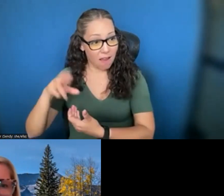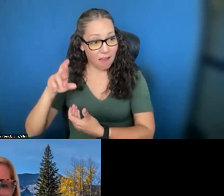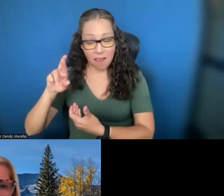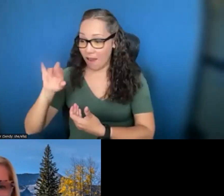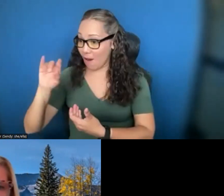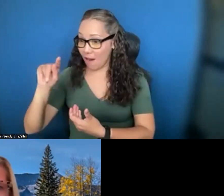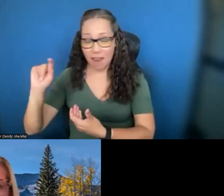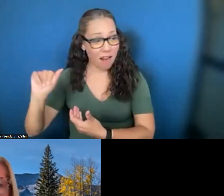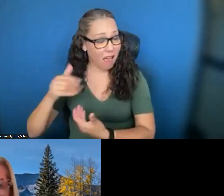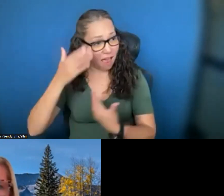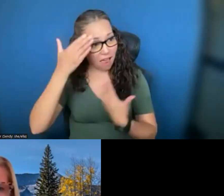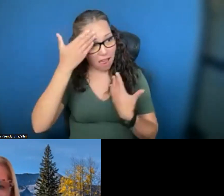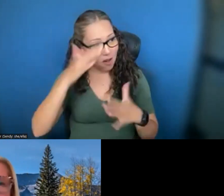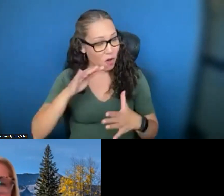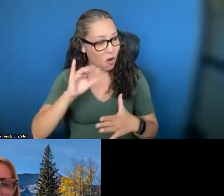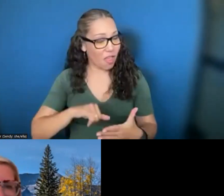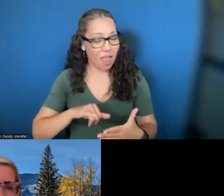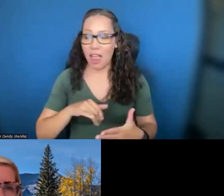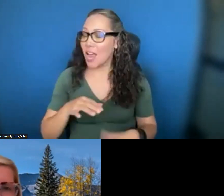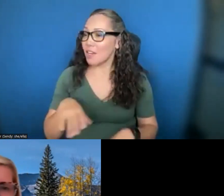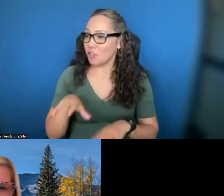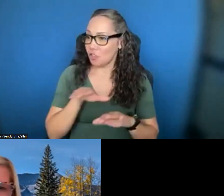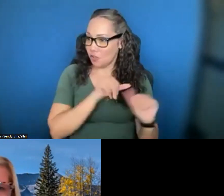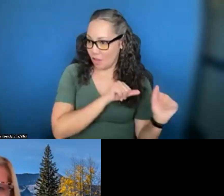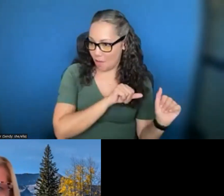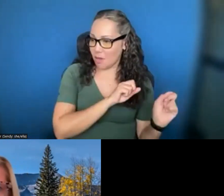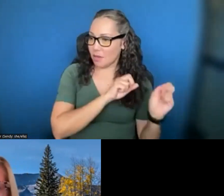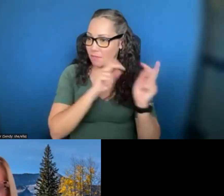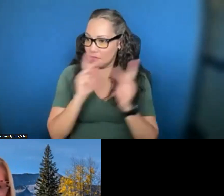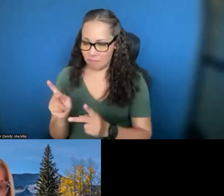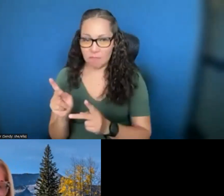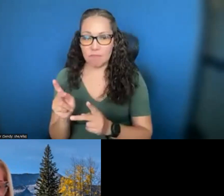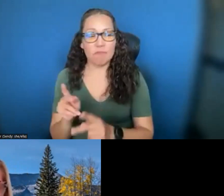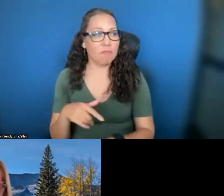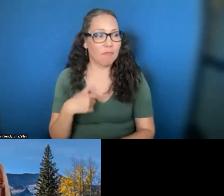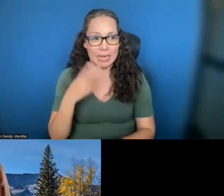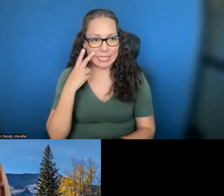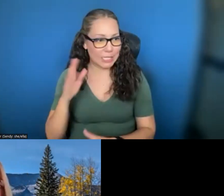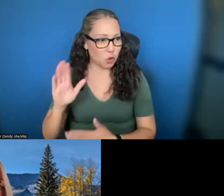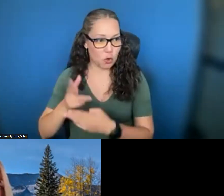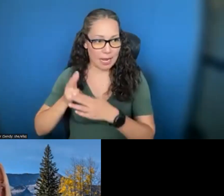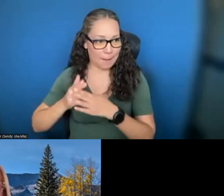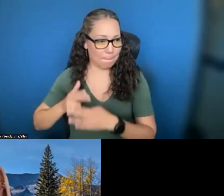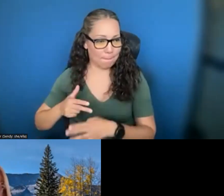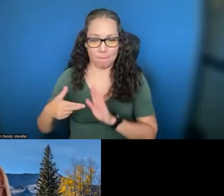earlier but she stepped away okay great I didn't see her name represented here all right excellent